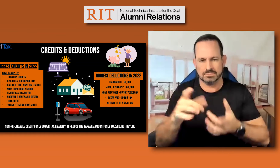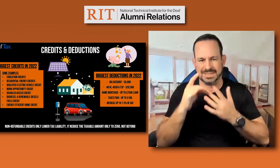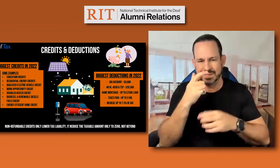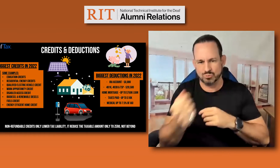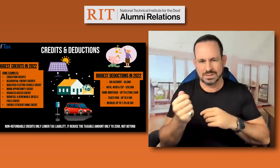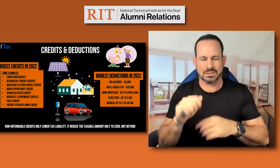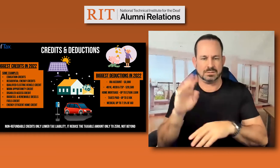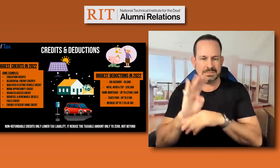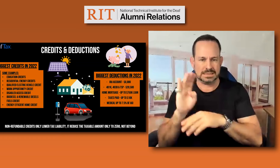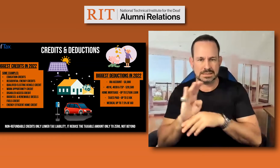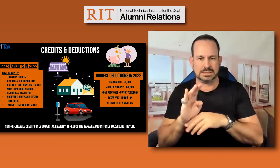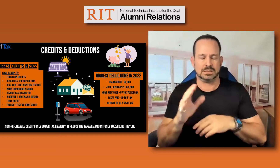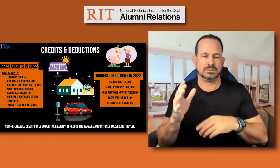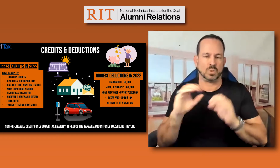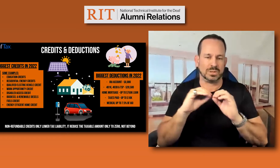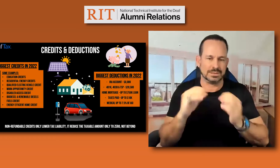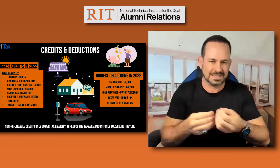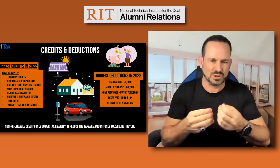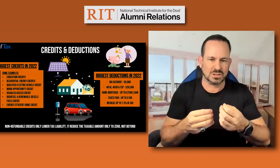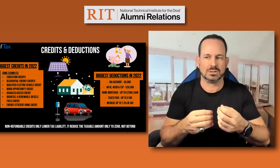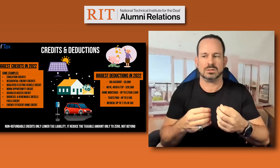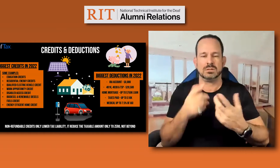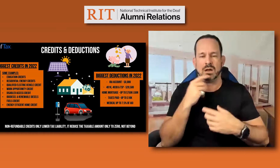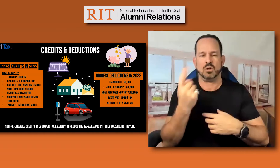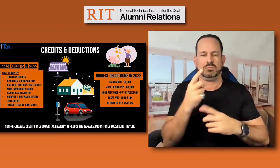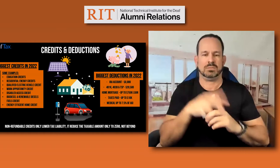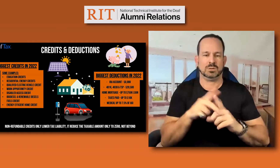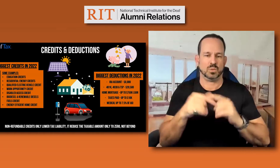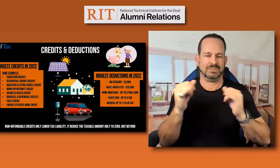of the credits and deductions available to you.